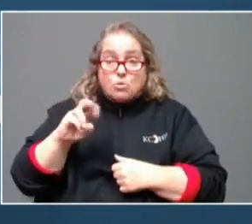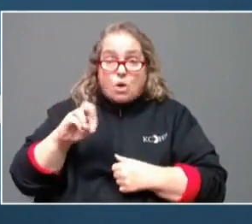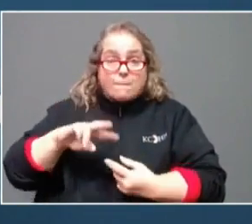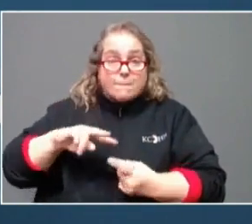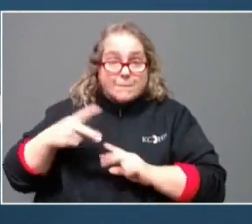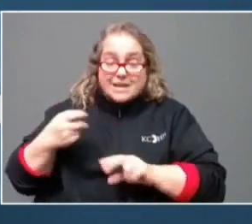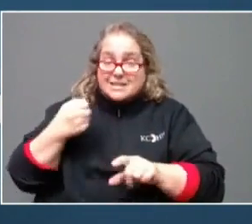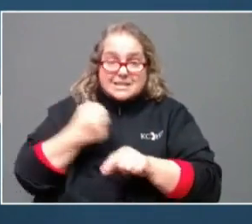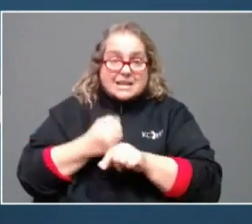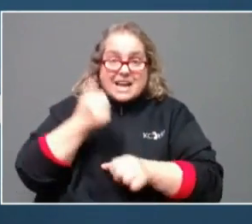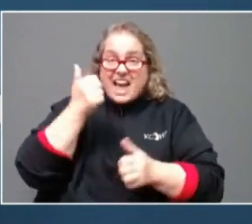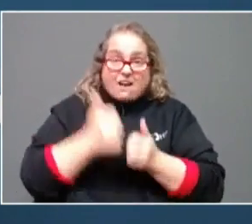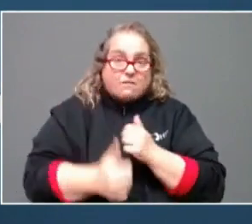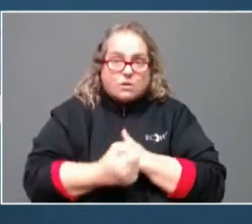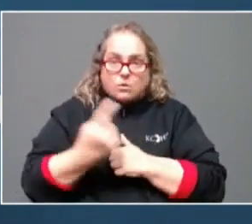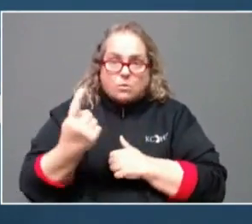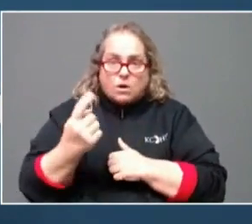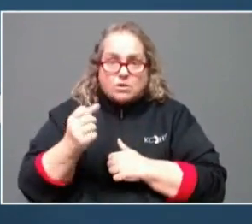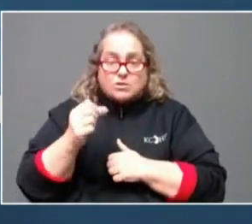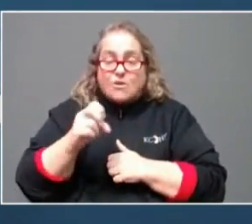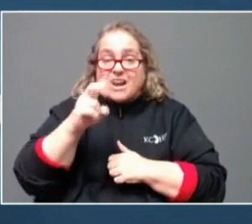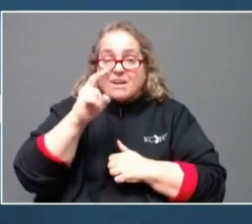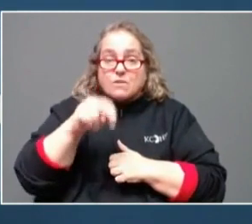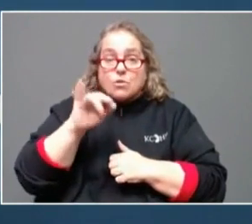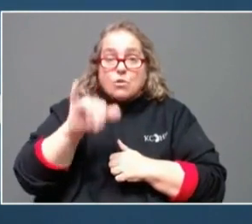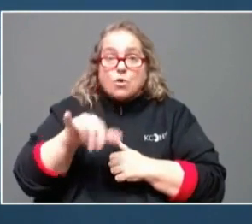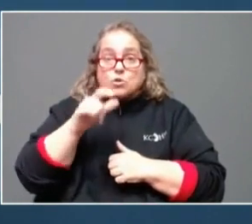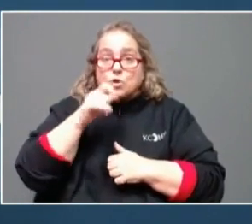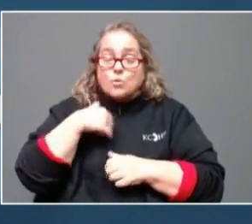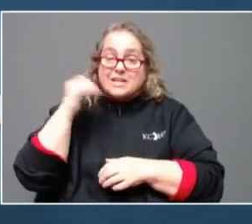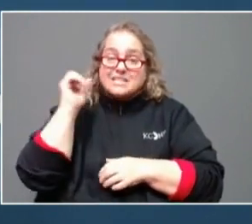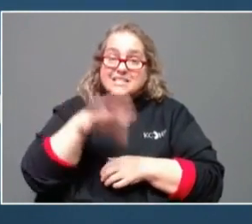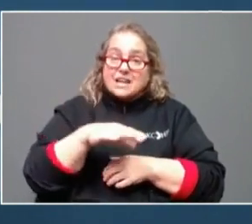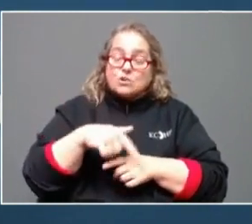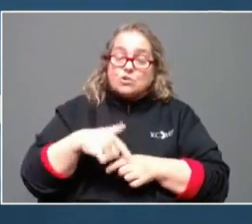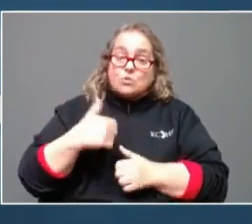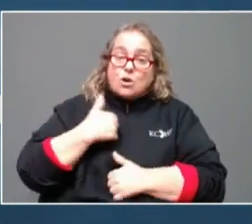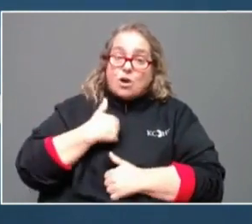even those that we would try to send in as additional help uh you know, are